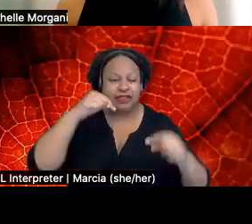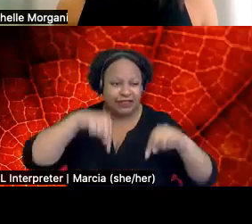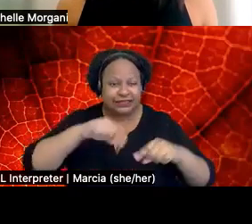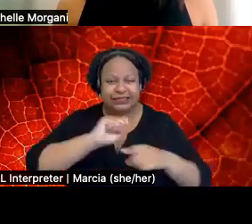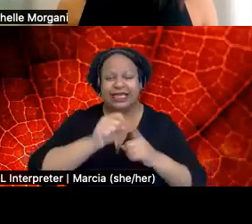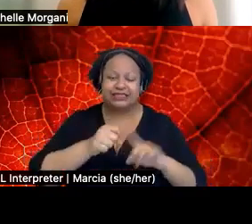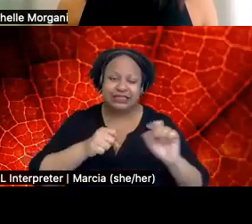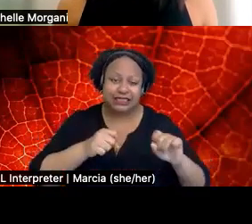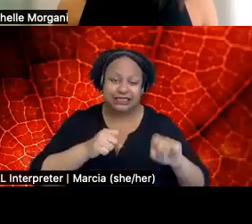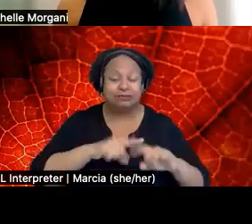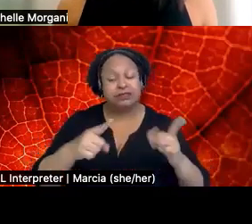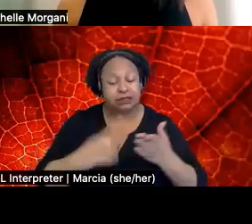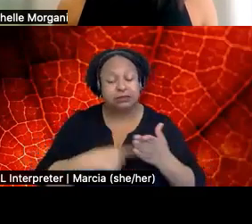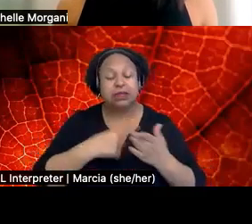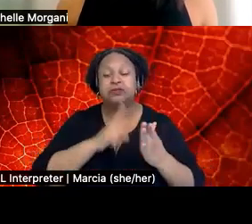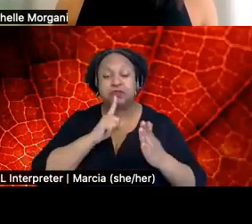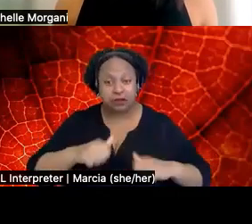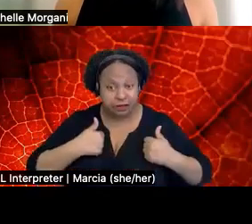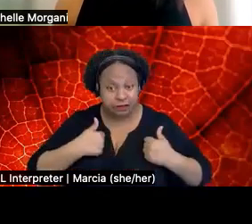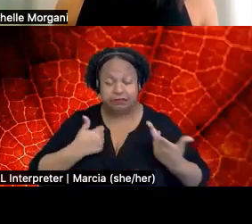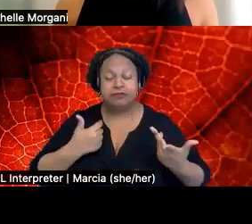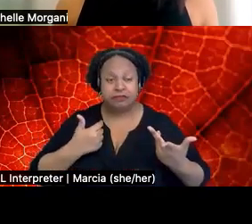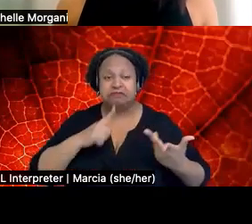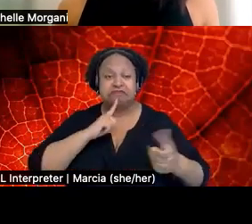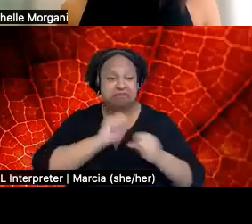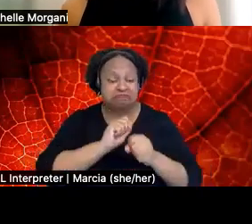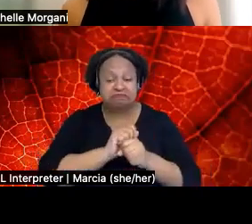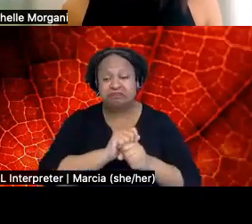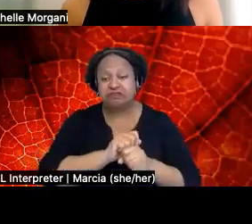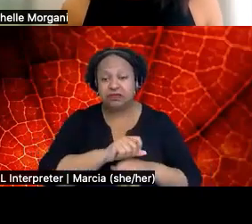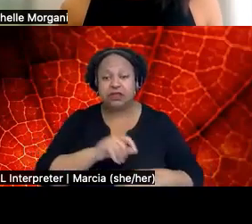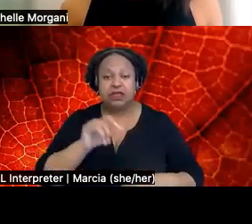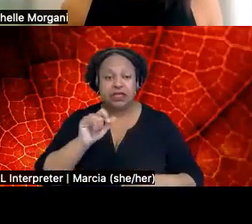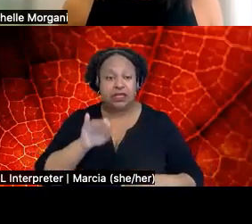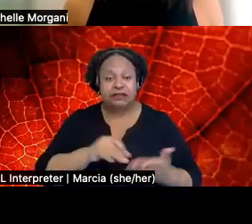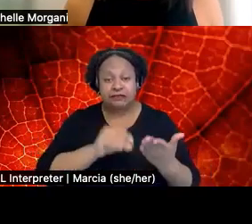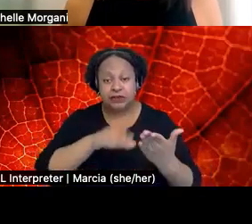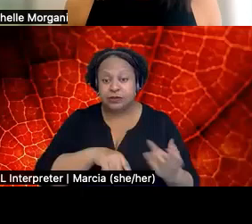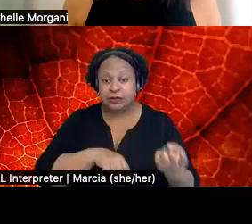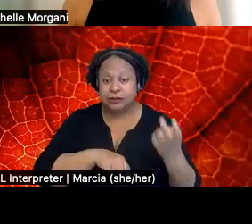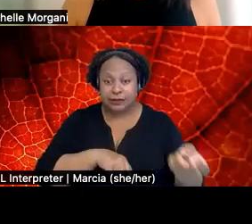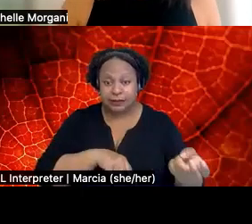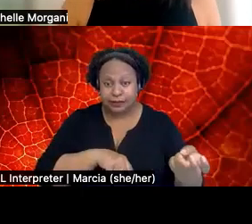realistic because when we're working with students who are in professional programs,